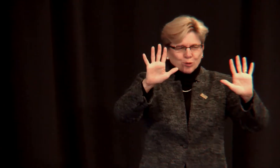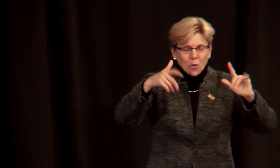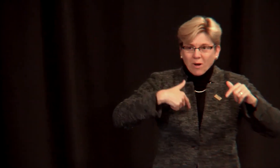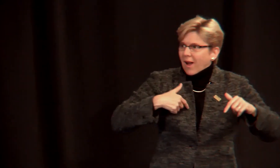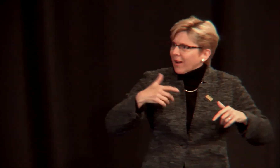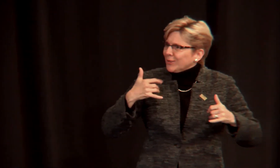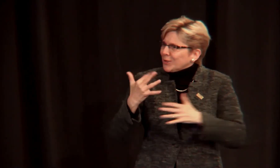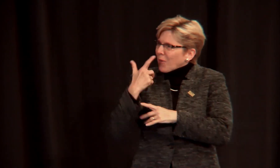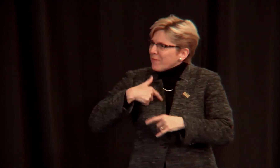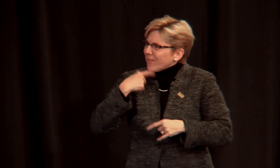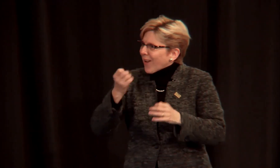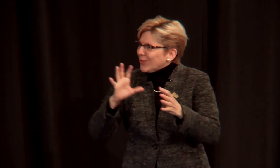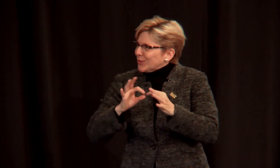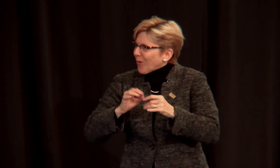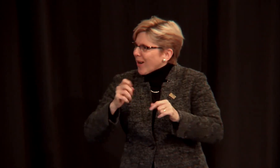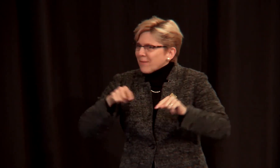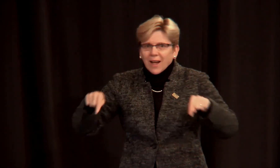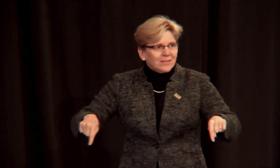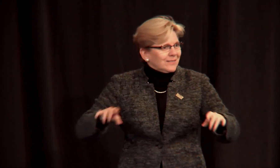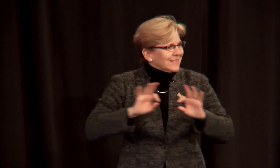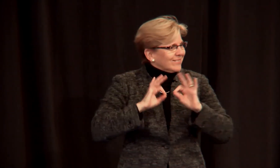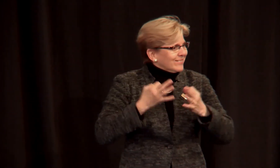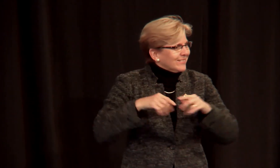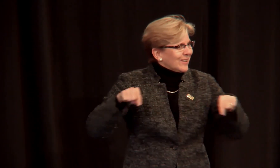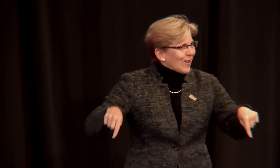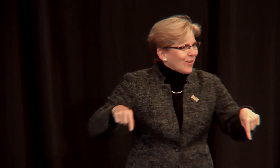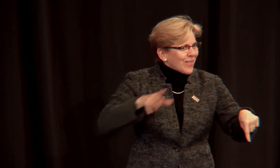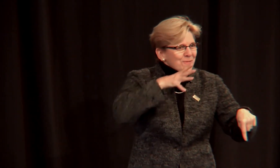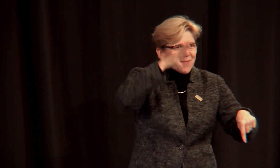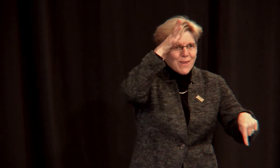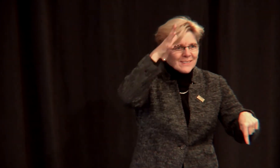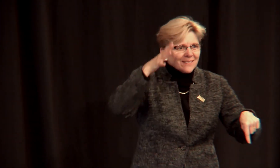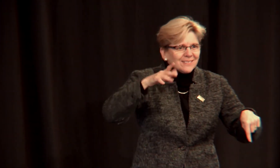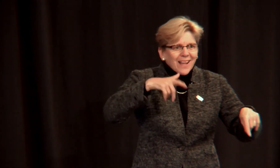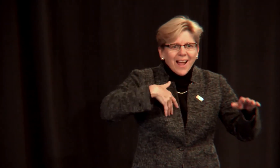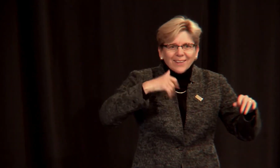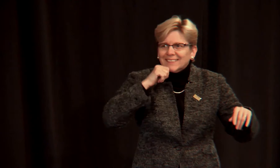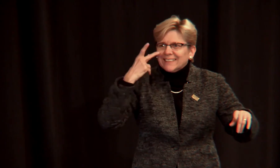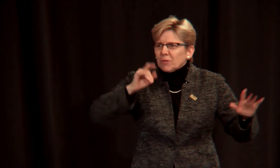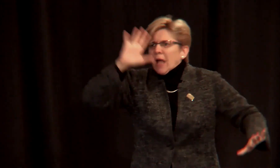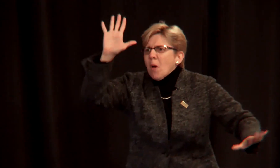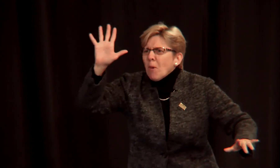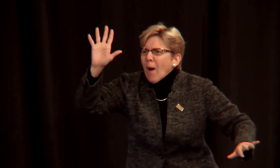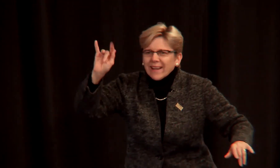Oh, I'm sorry, I was going to tell you a story about these two families.